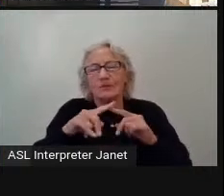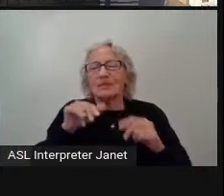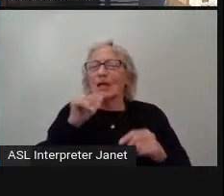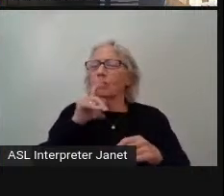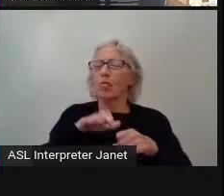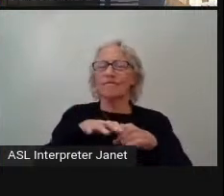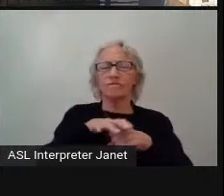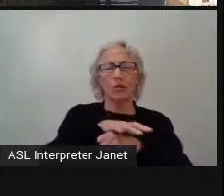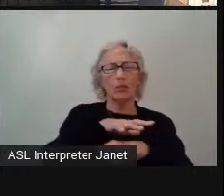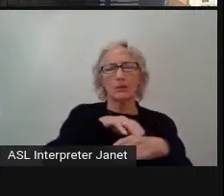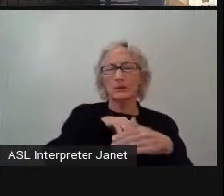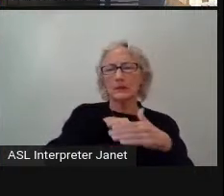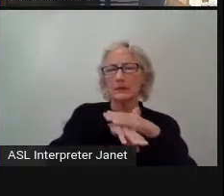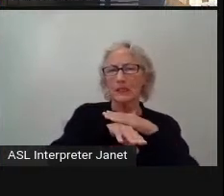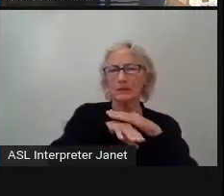accessible but we like to think it was accessibility.